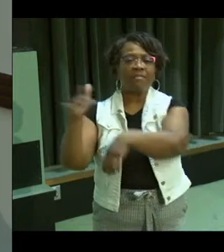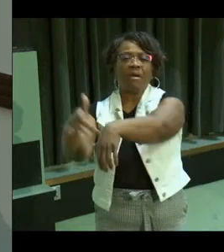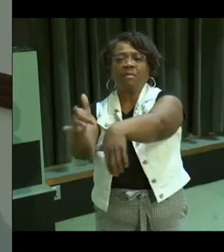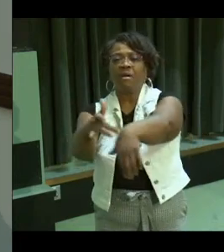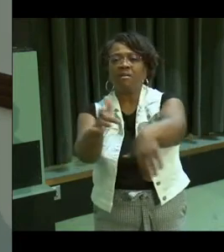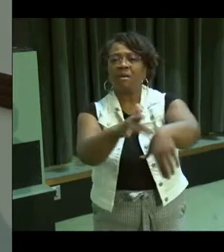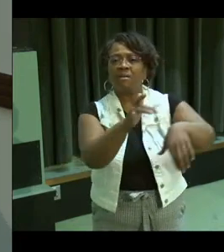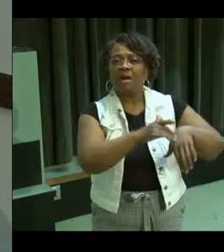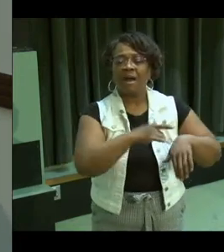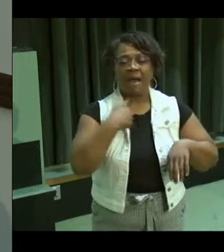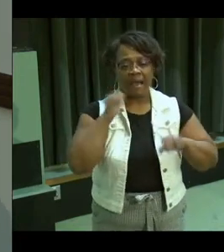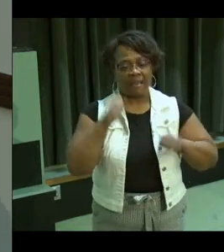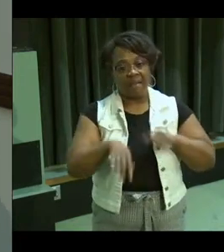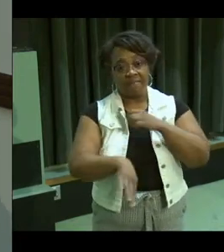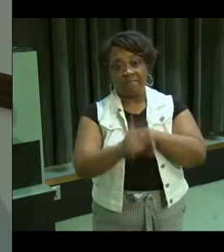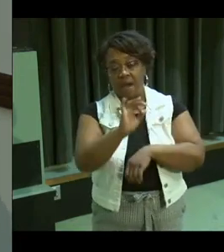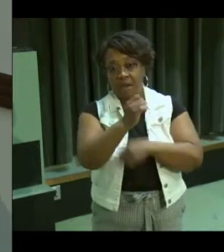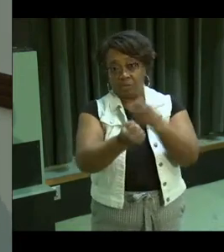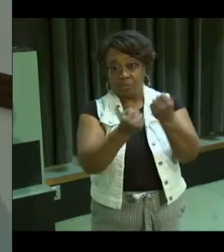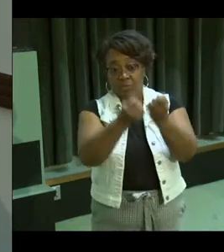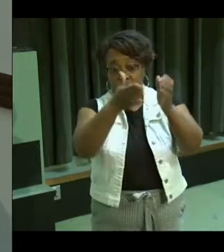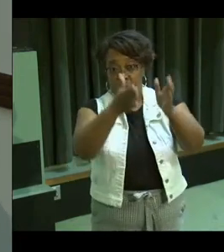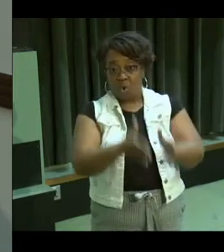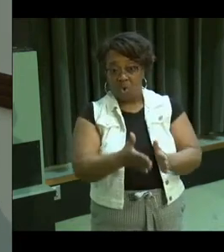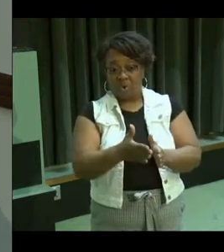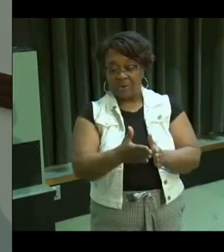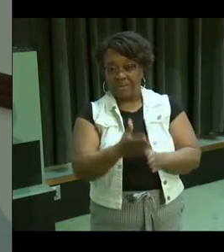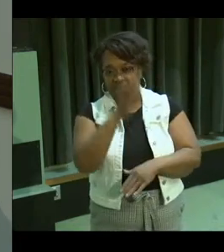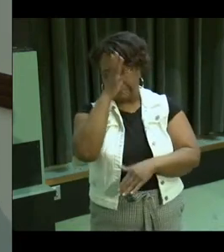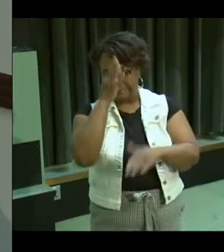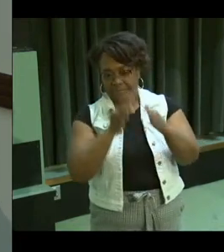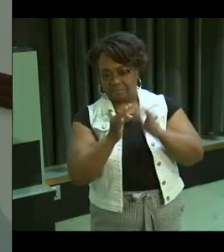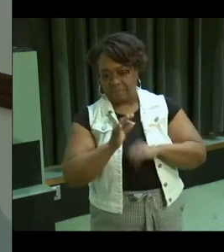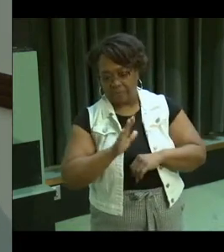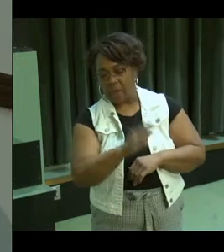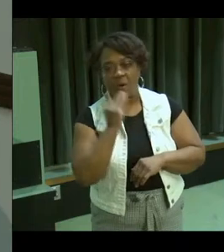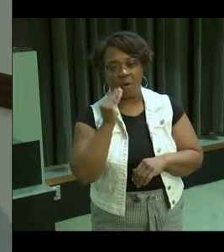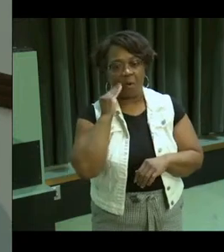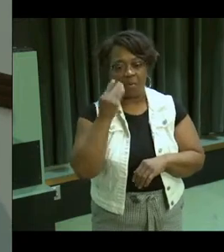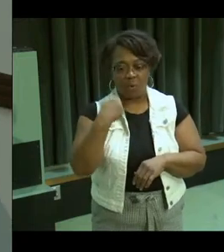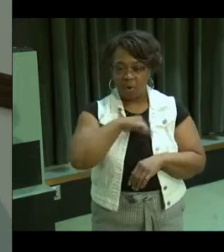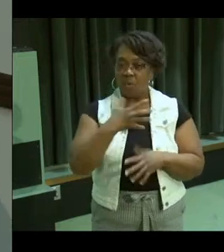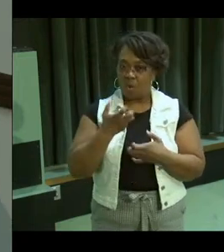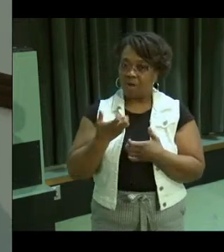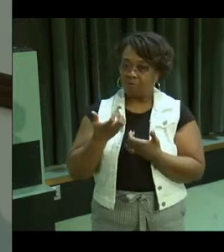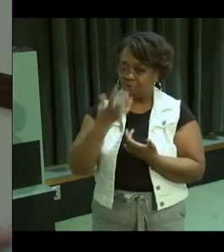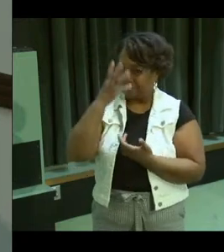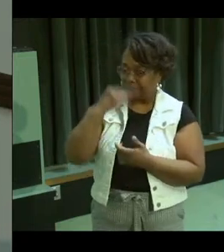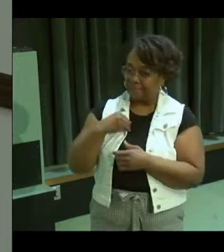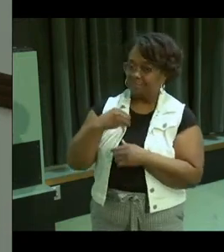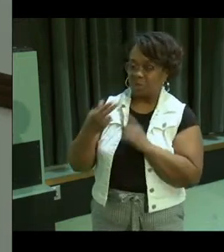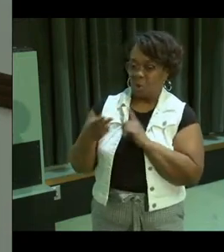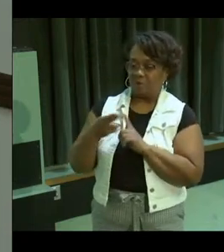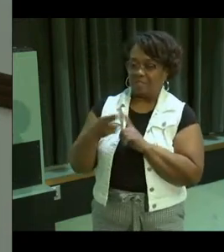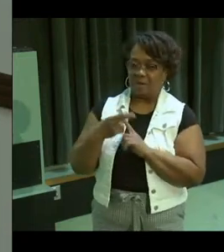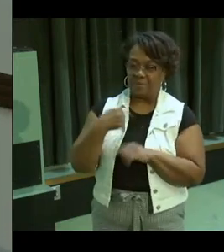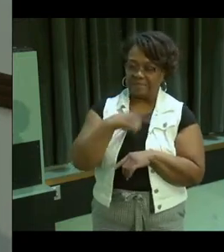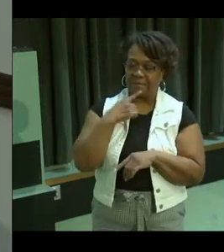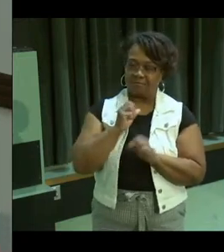across this country, I could find a supporter and stay in their home. But we wanted to